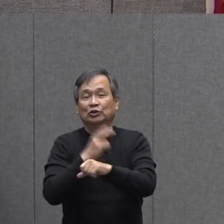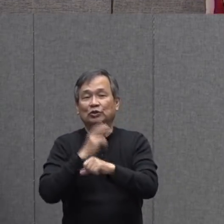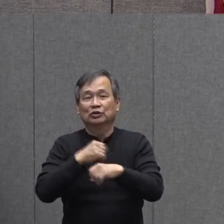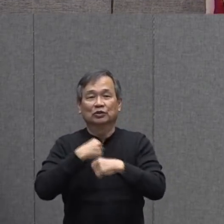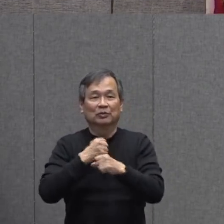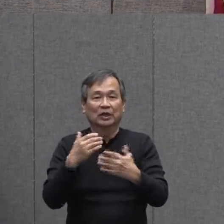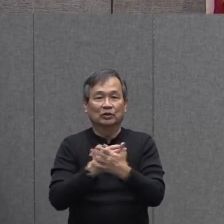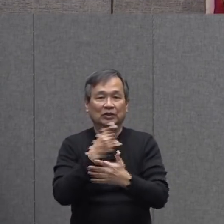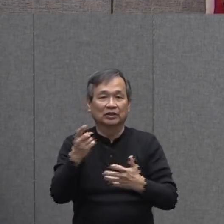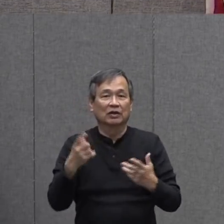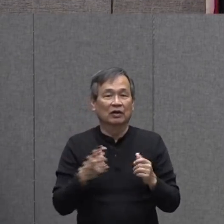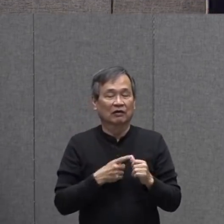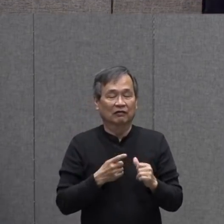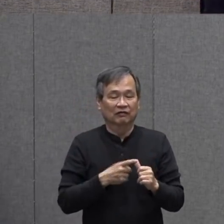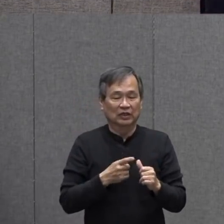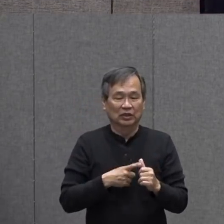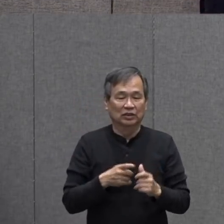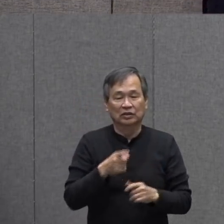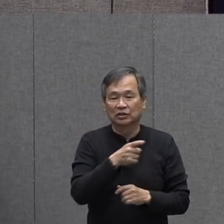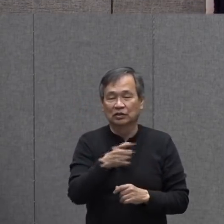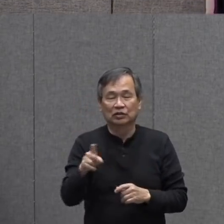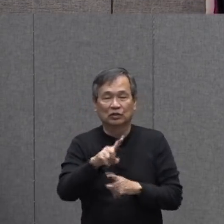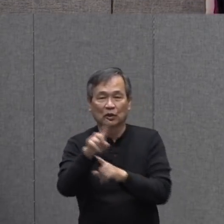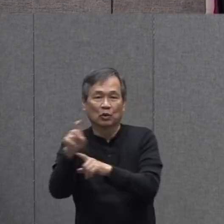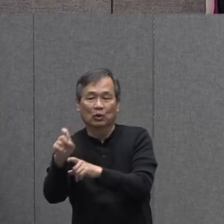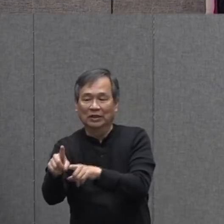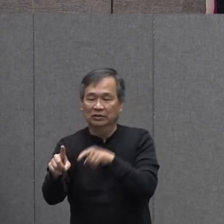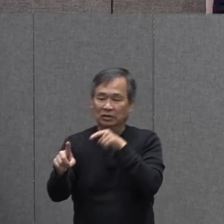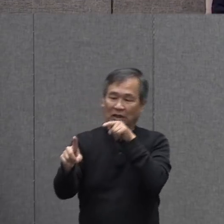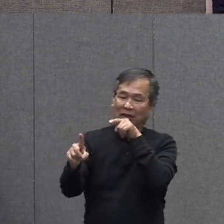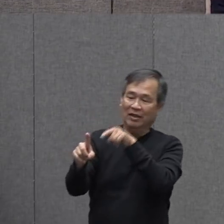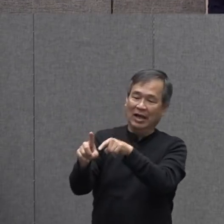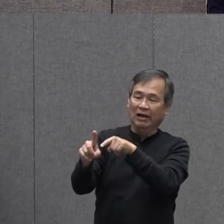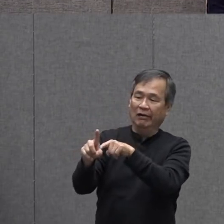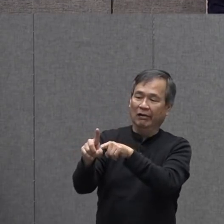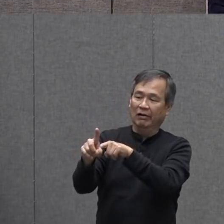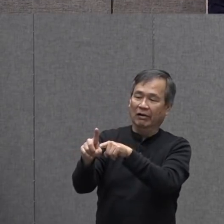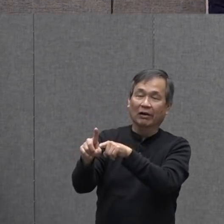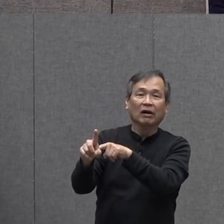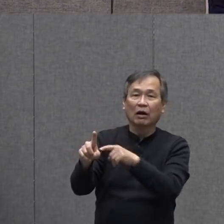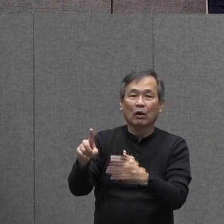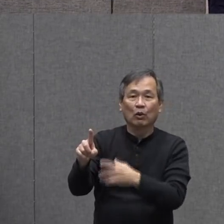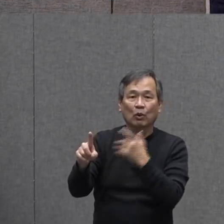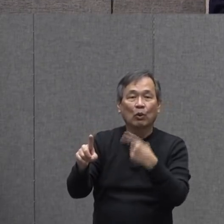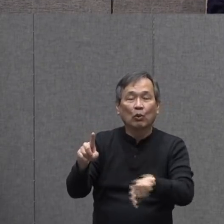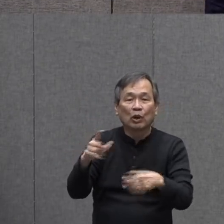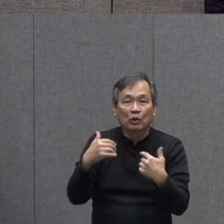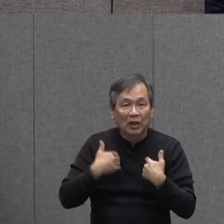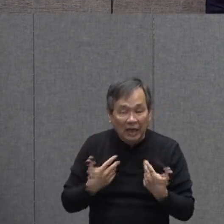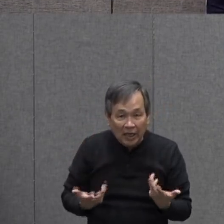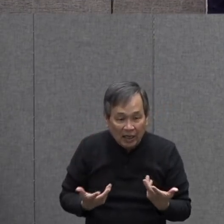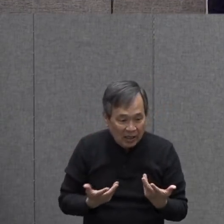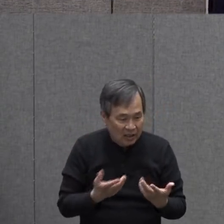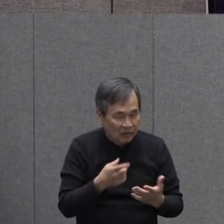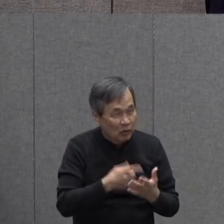So we wanna start with a problem or a question. Think about what materials do I have? How many pieces will I need?